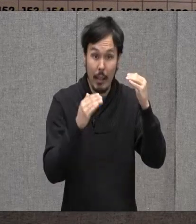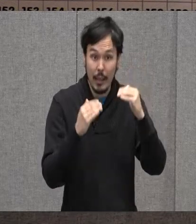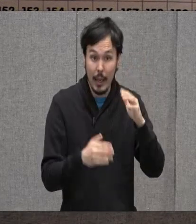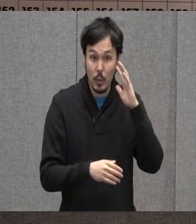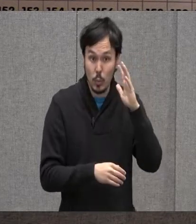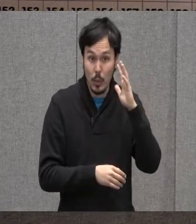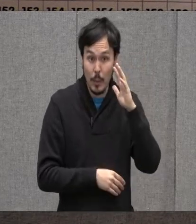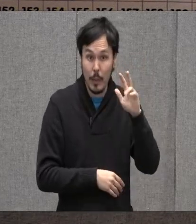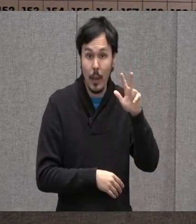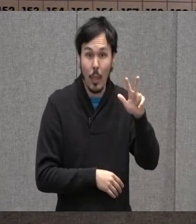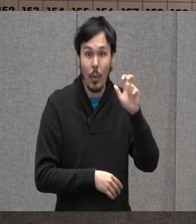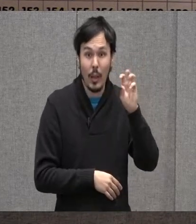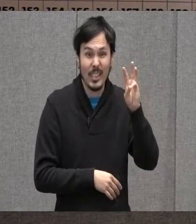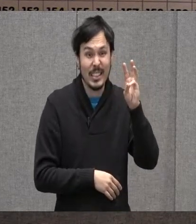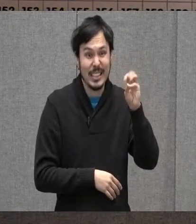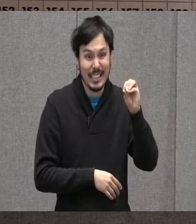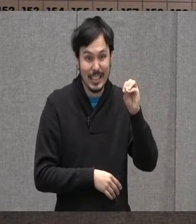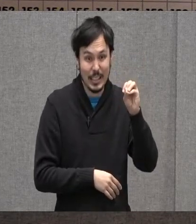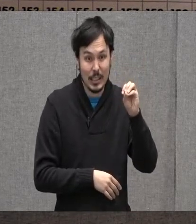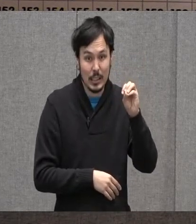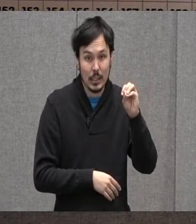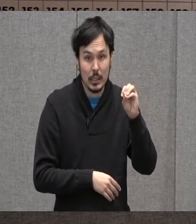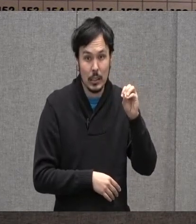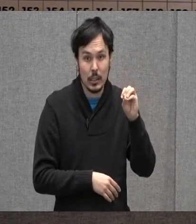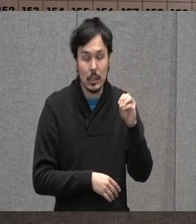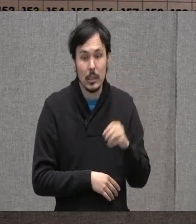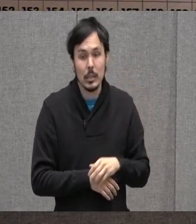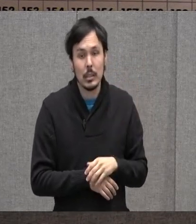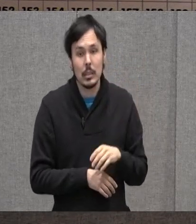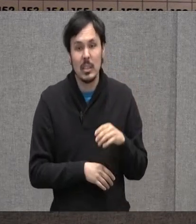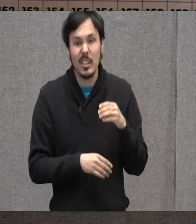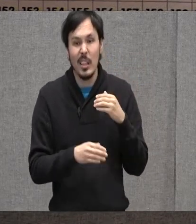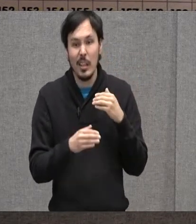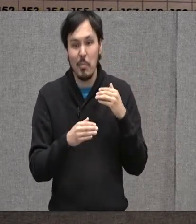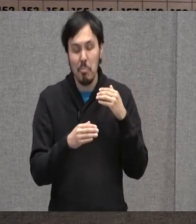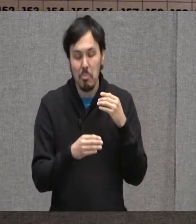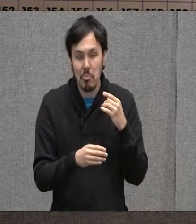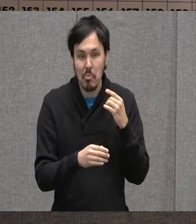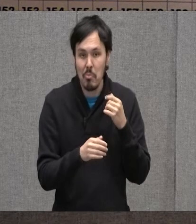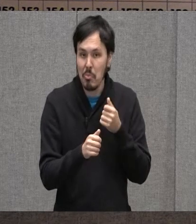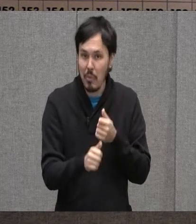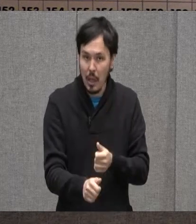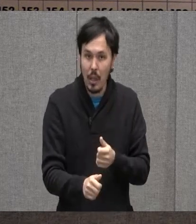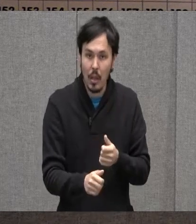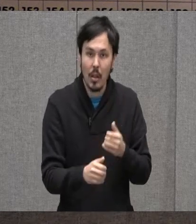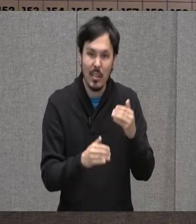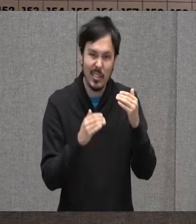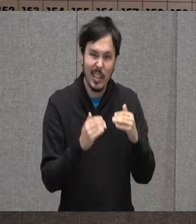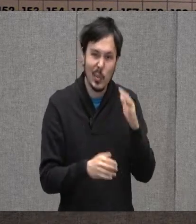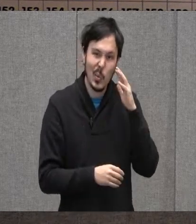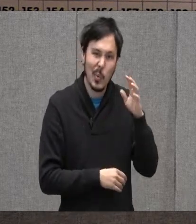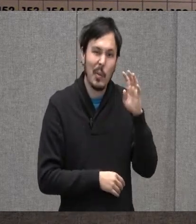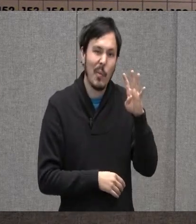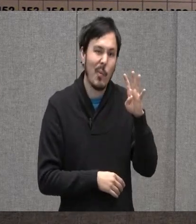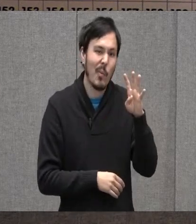And this one would be 380 which is what we were thinking. What do you think this one over here, if I had more paper over here